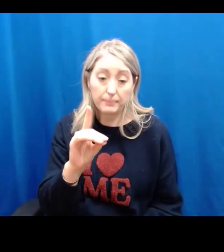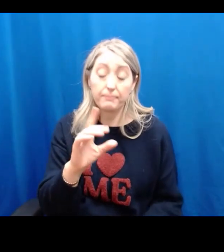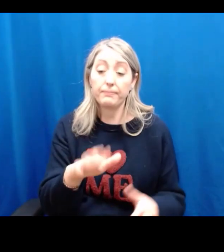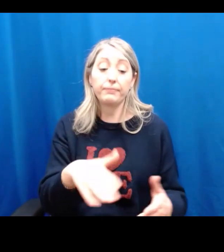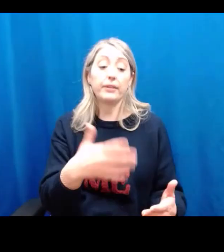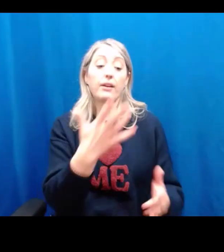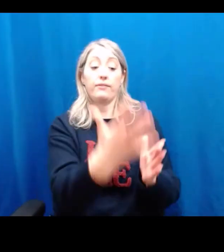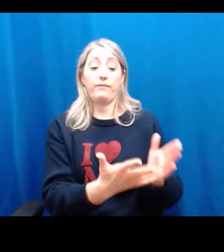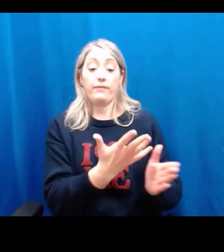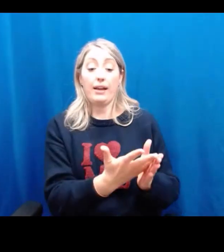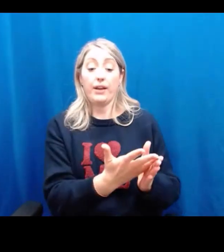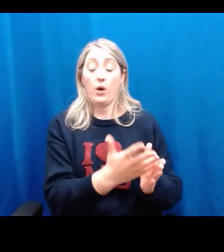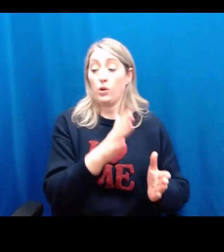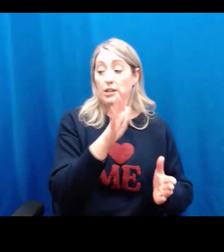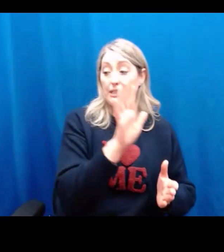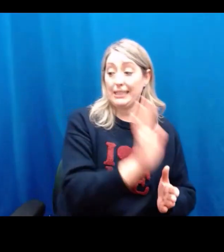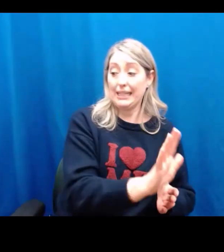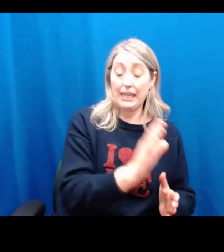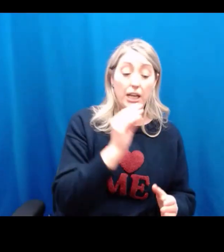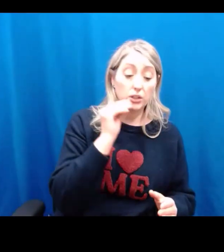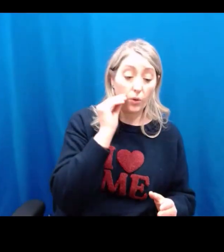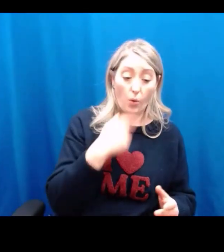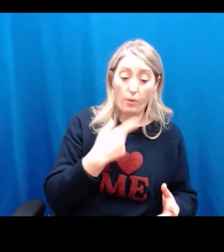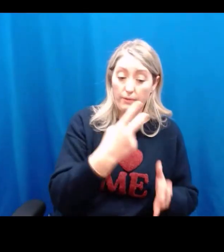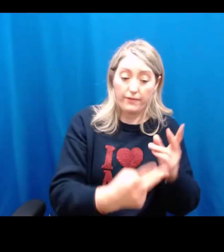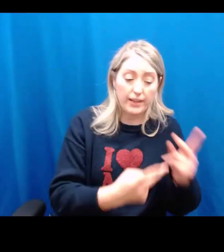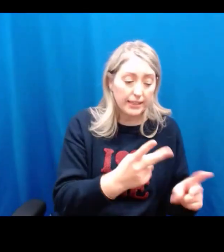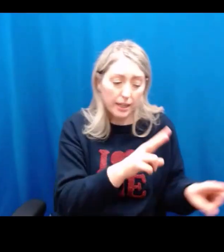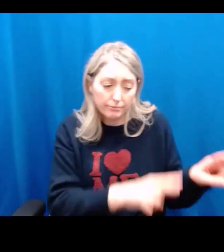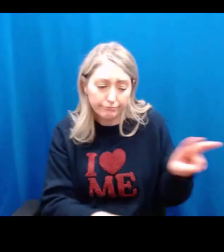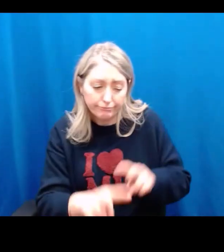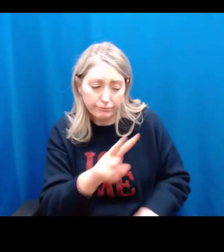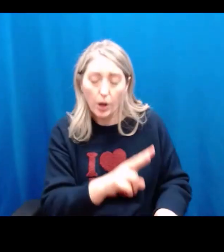like, Oh, he's totally autistic, but we just weren't seeing it.